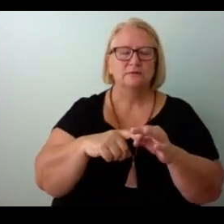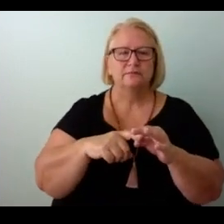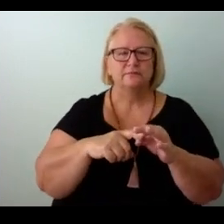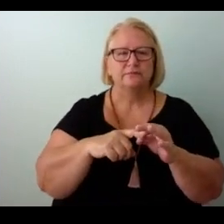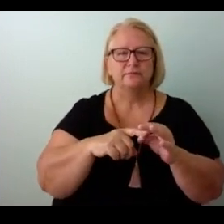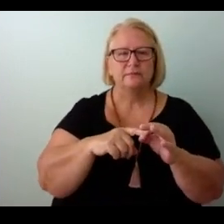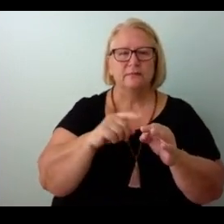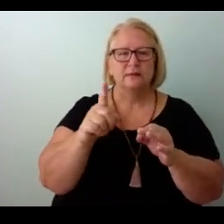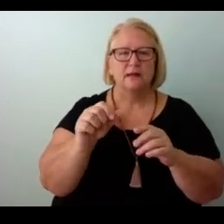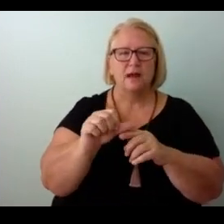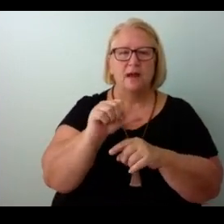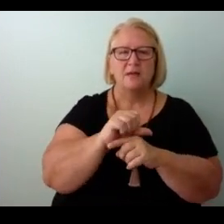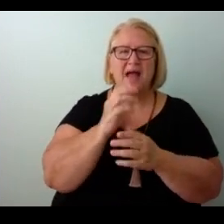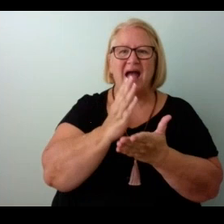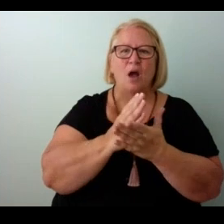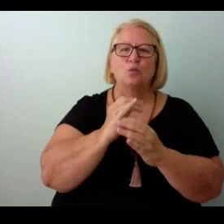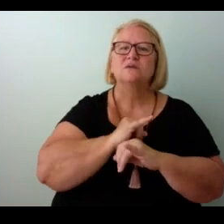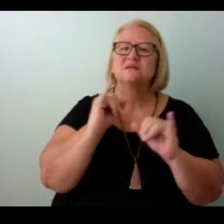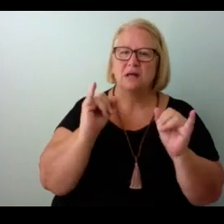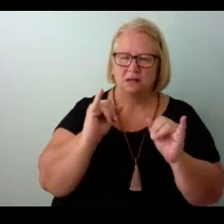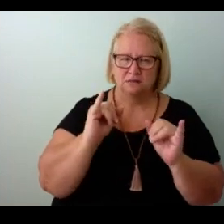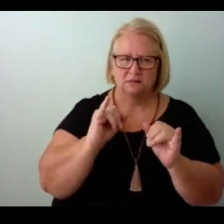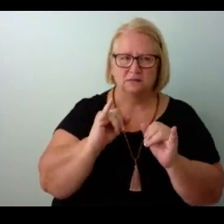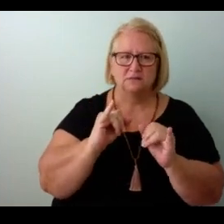disasters and floods and insurance renewals.